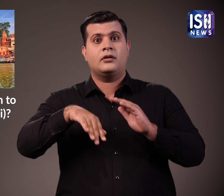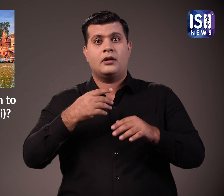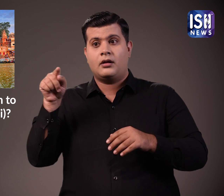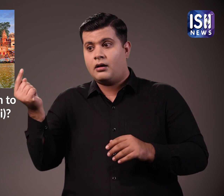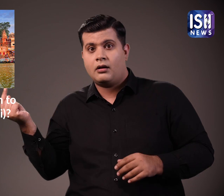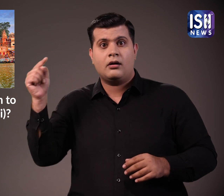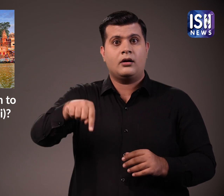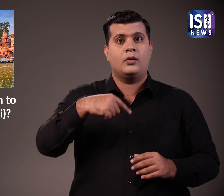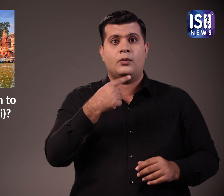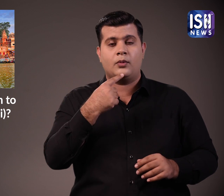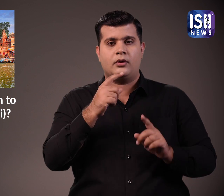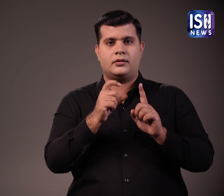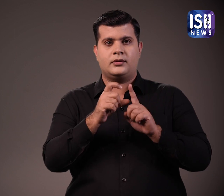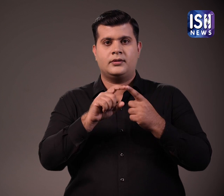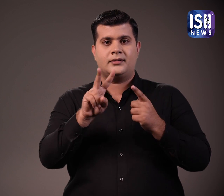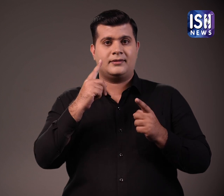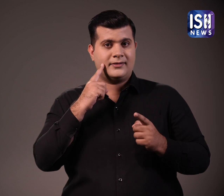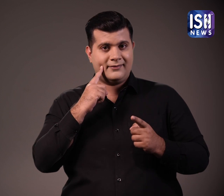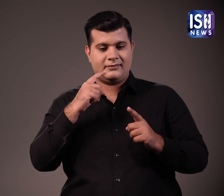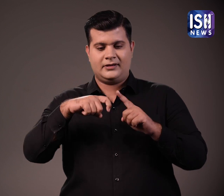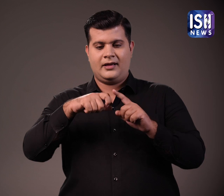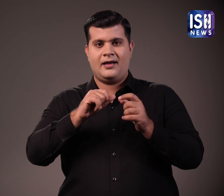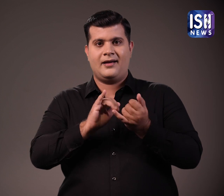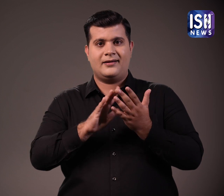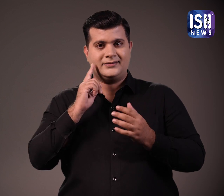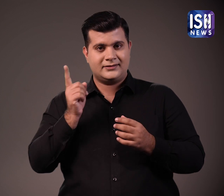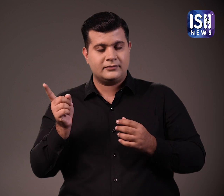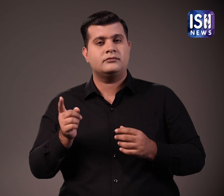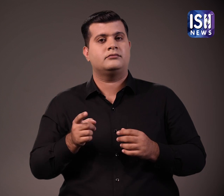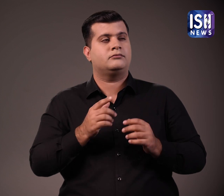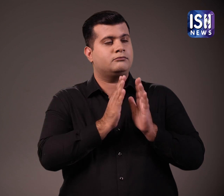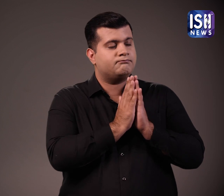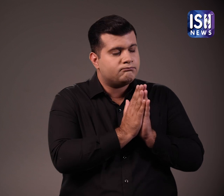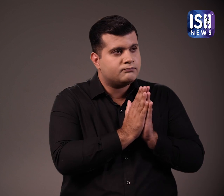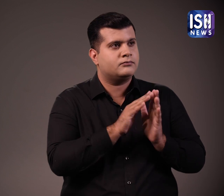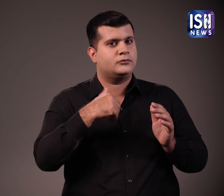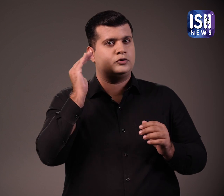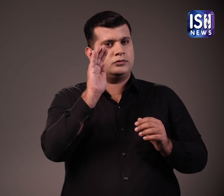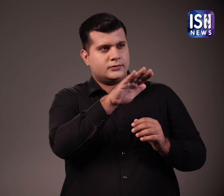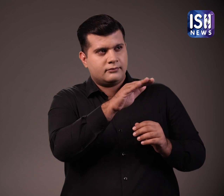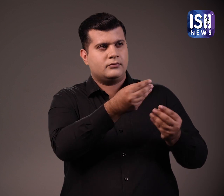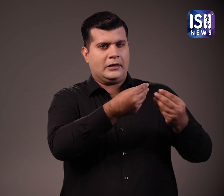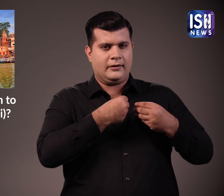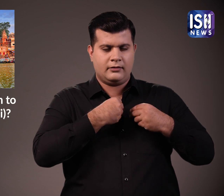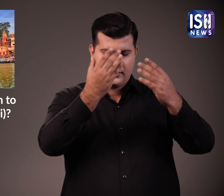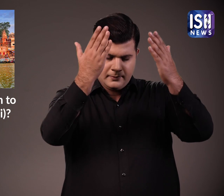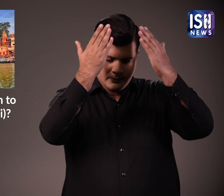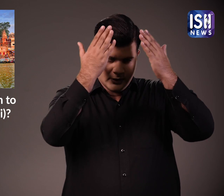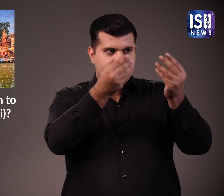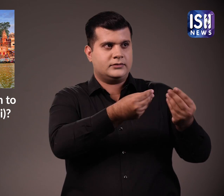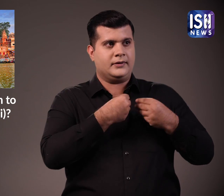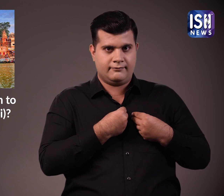the city personified as "Kashi Devi" requested Lord Shiva to bless her